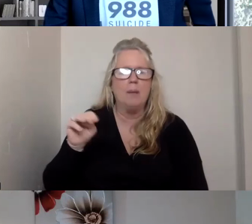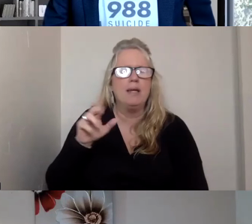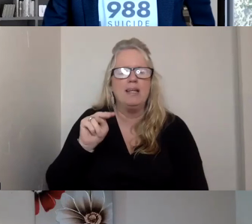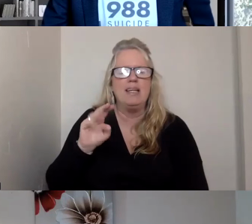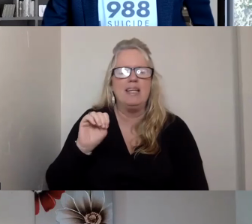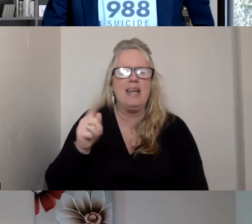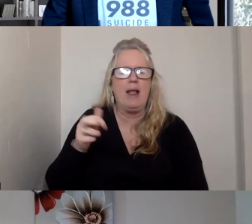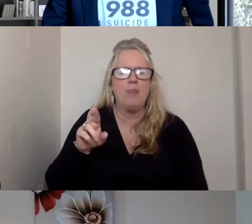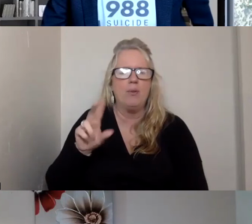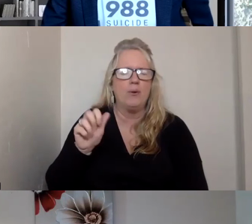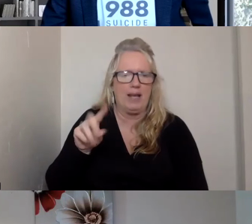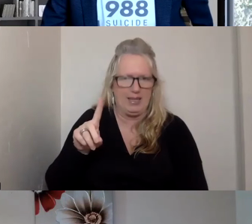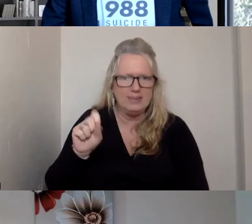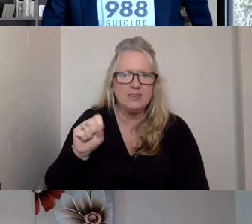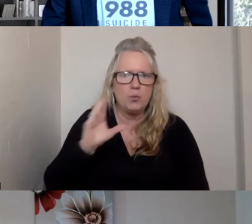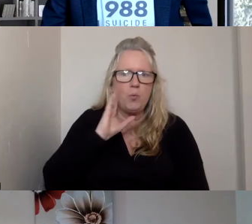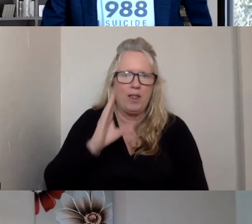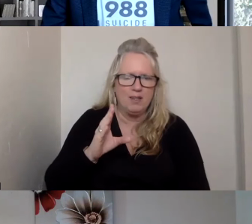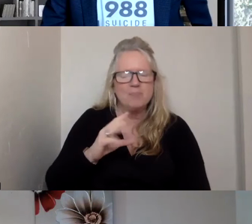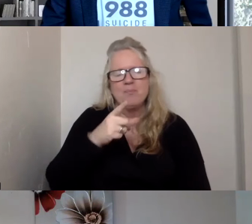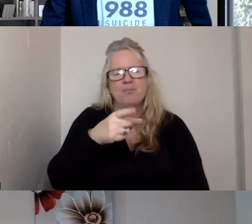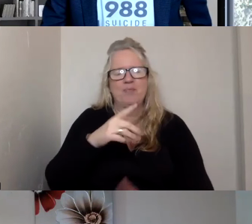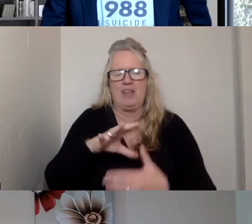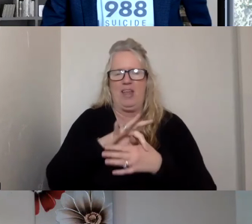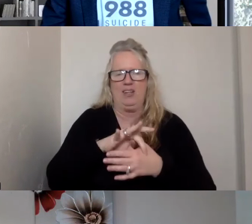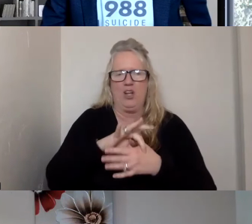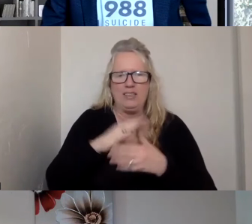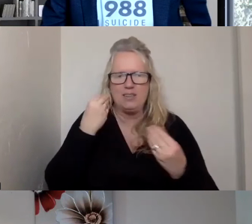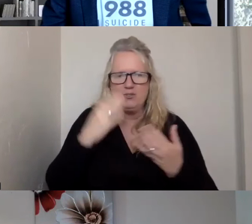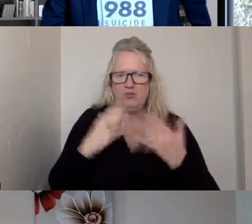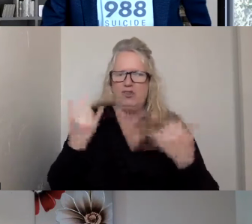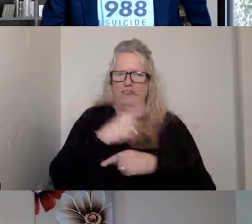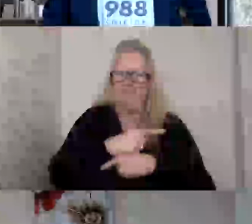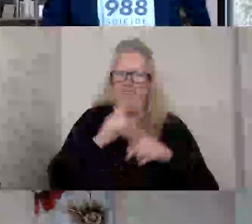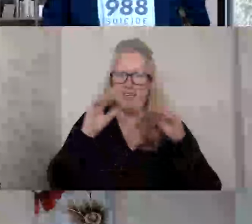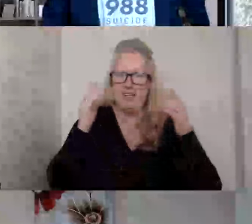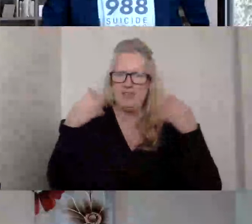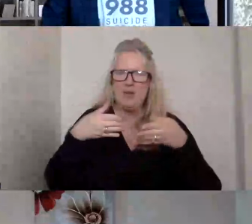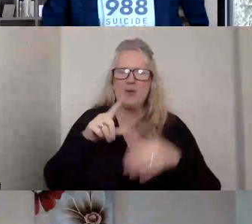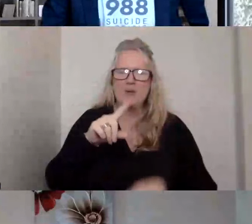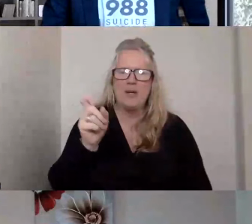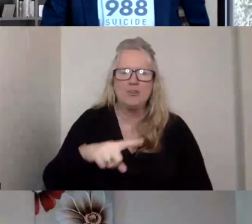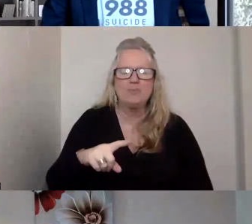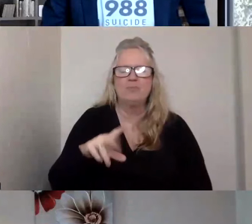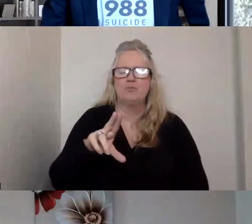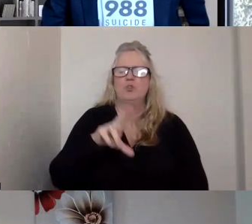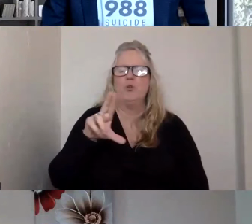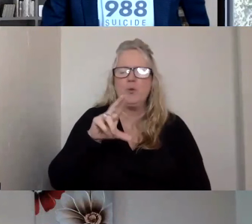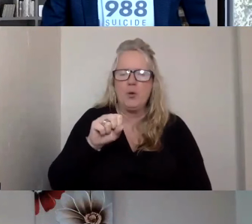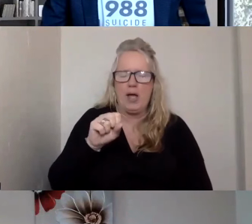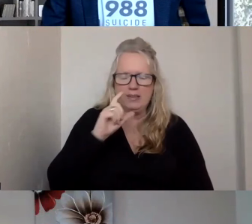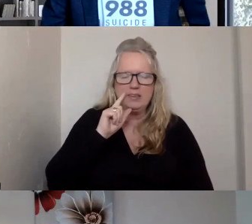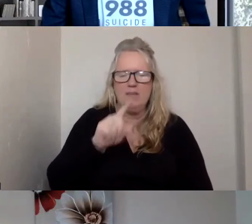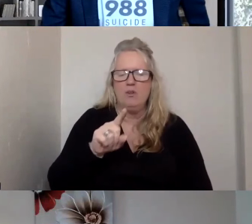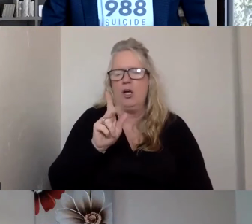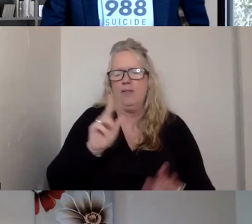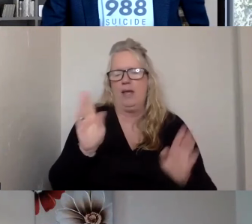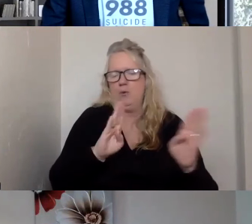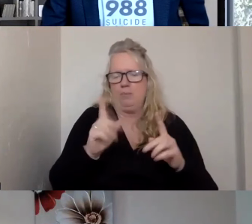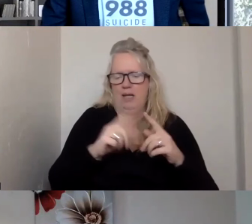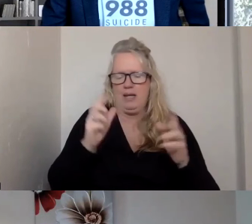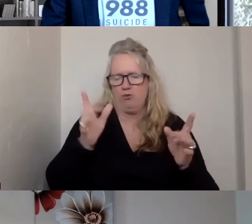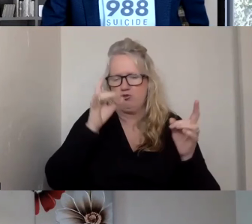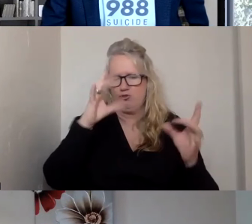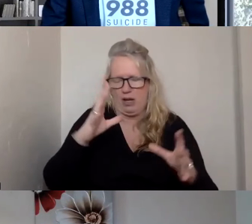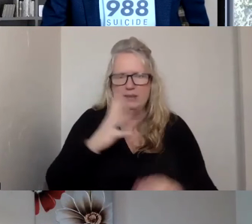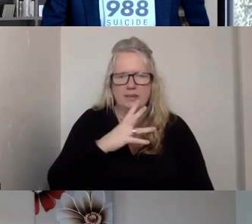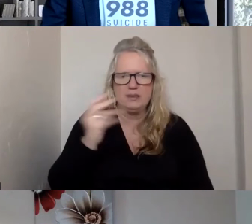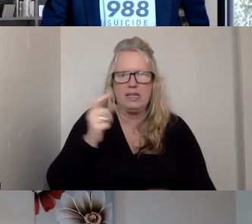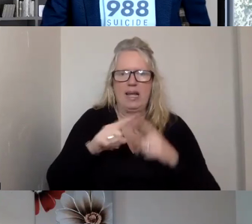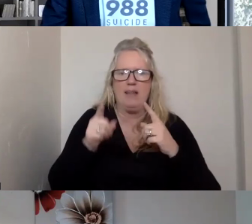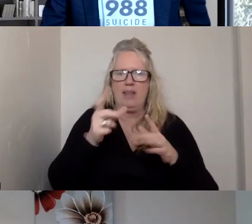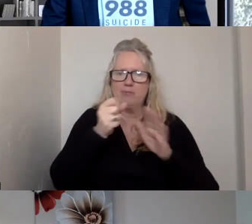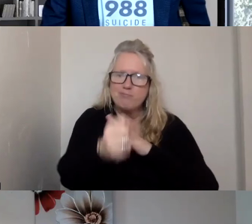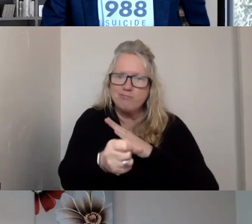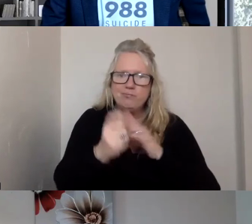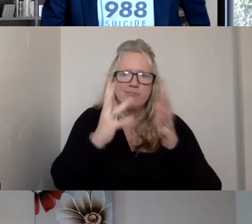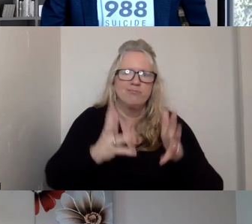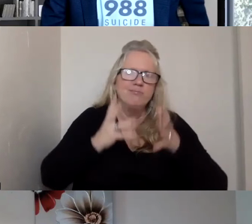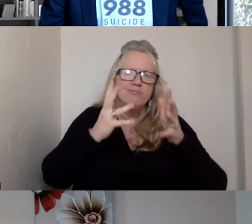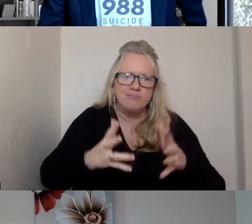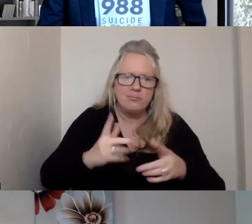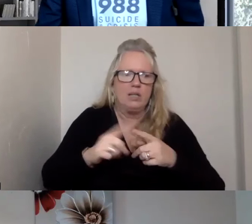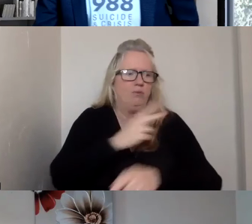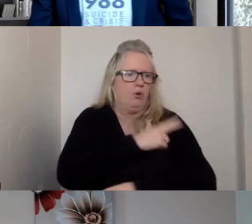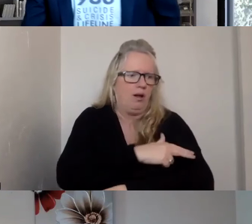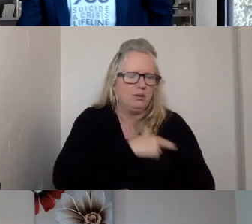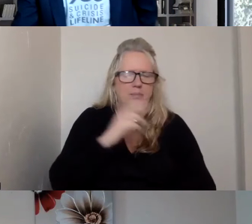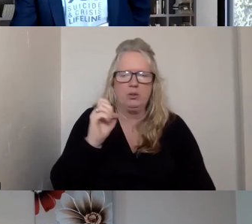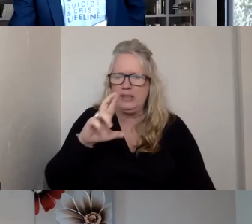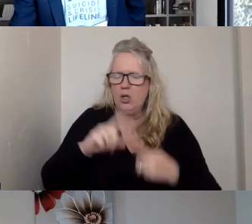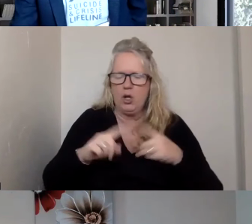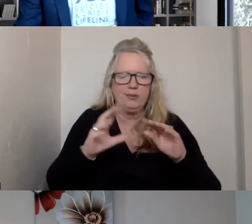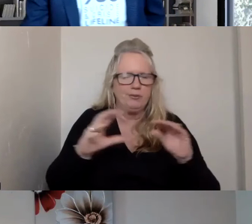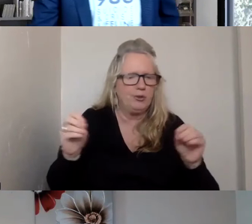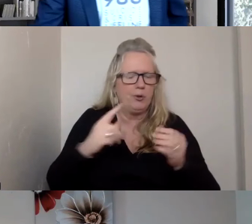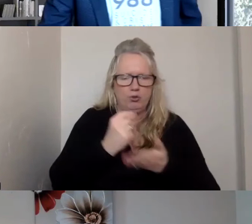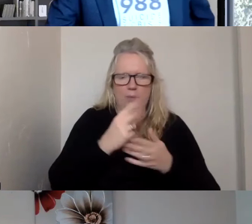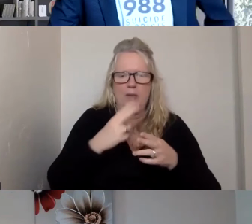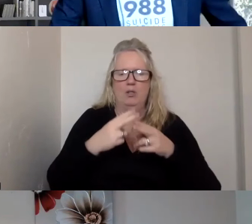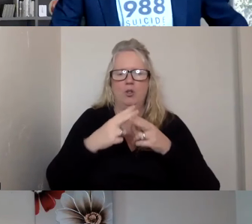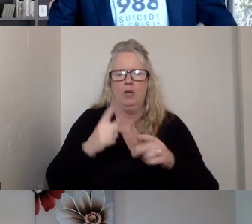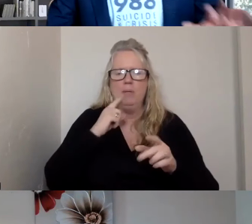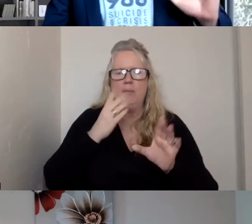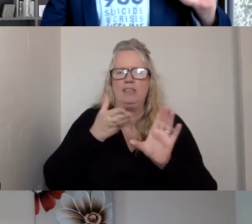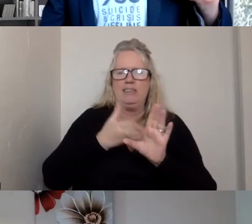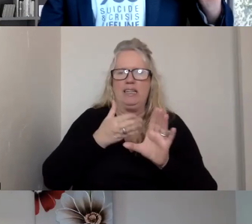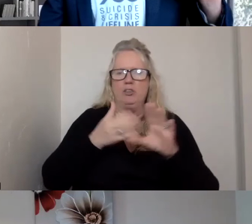THAT IS THE CONTEXT FOR TODAY. (READING QUESTION)